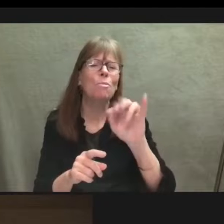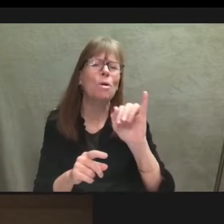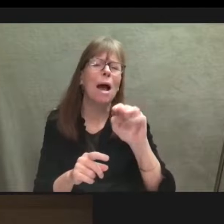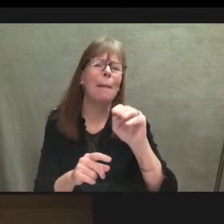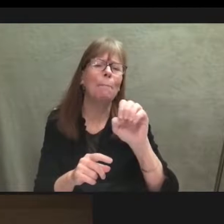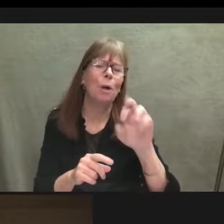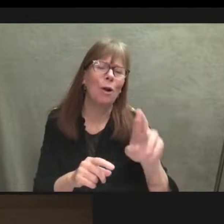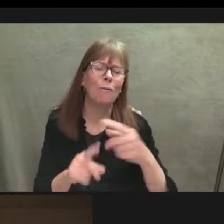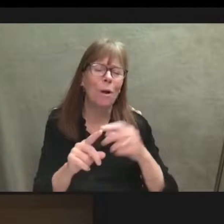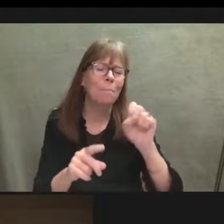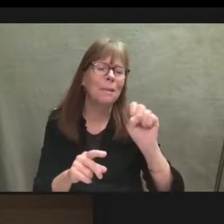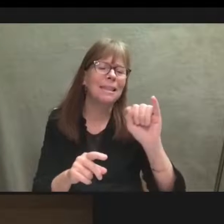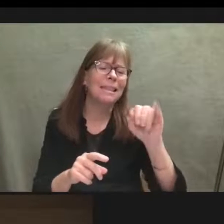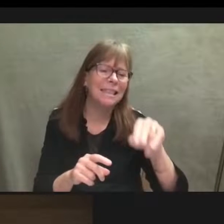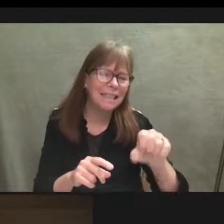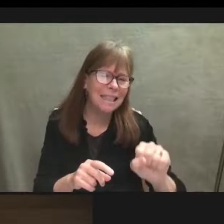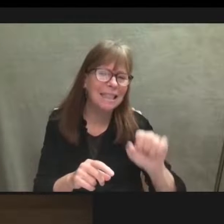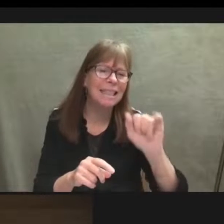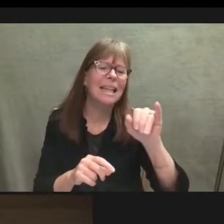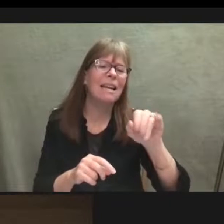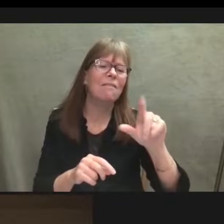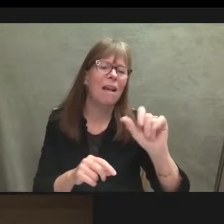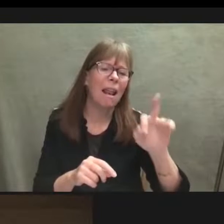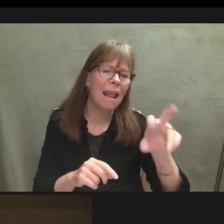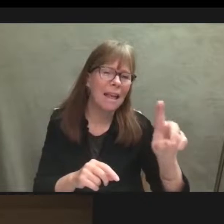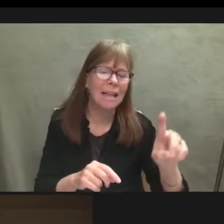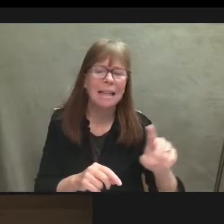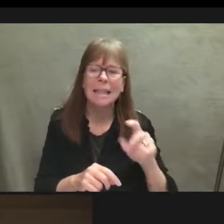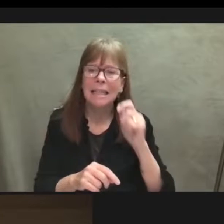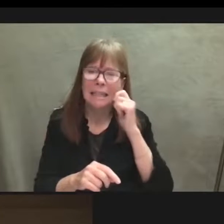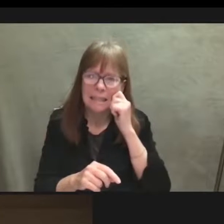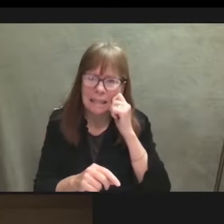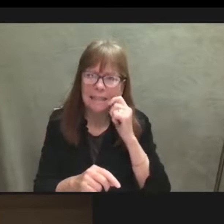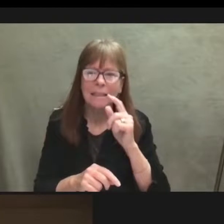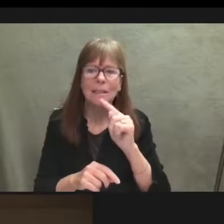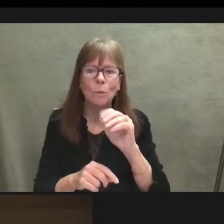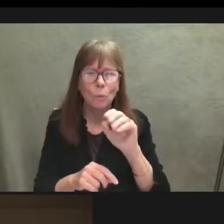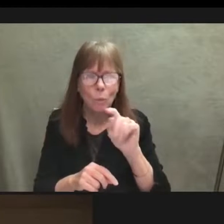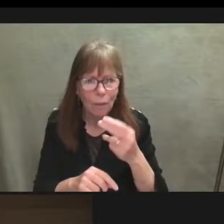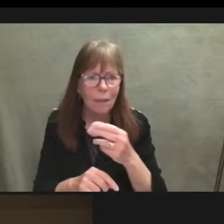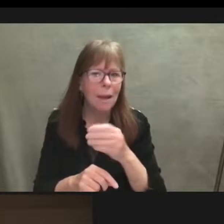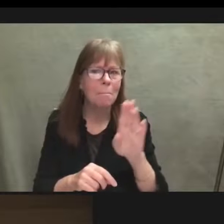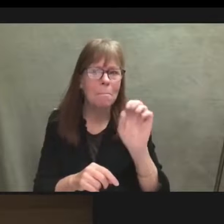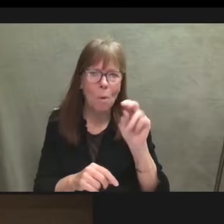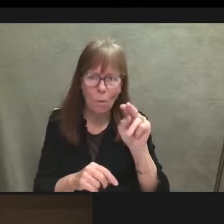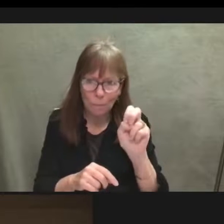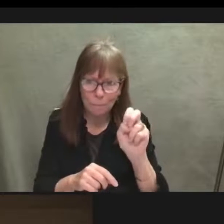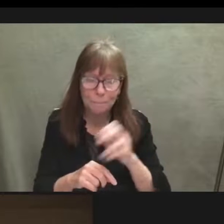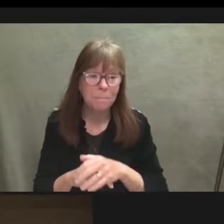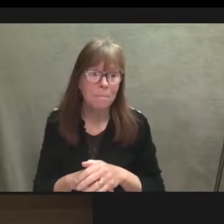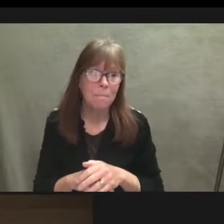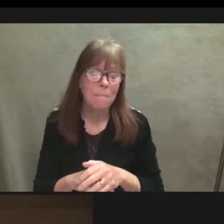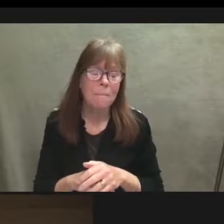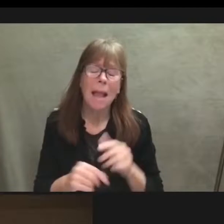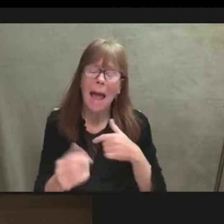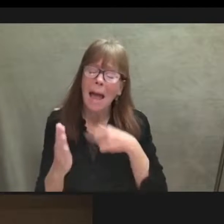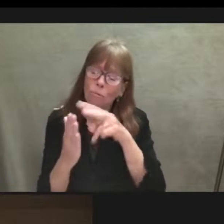Tooth, and Bone” and you know, the book cleared some things up, but I still have